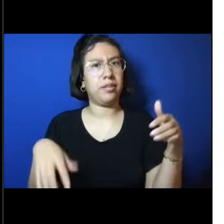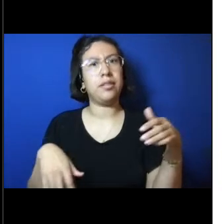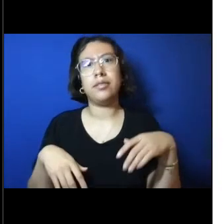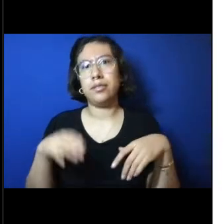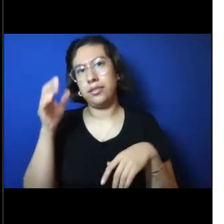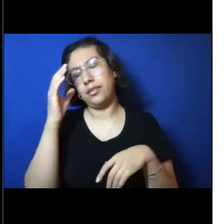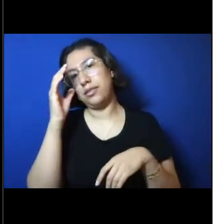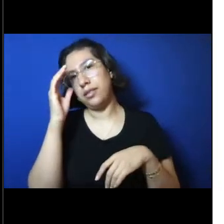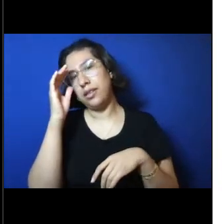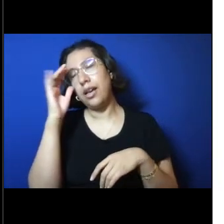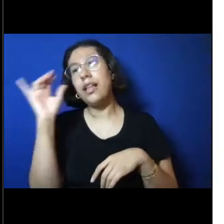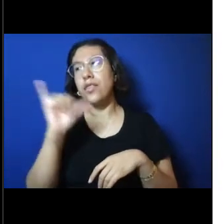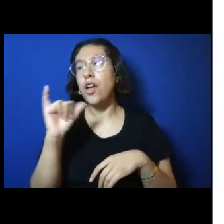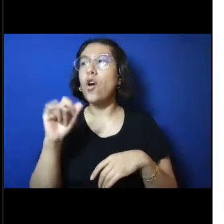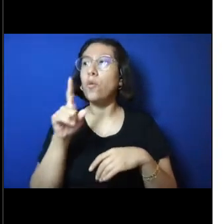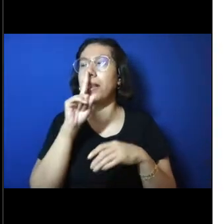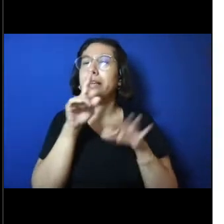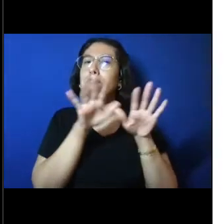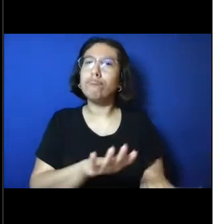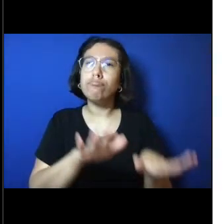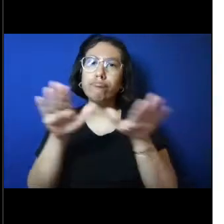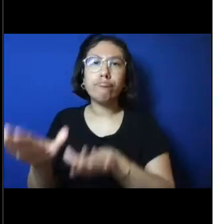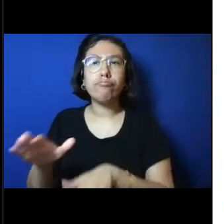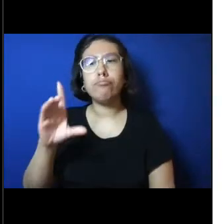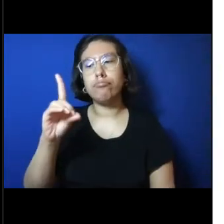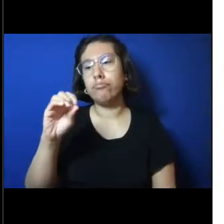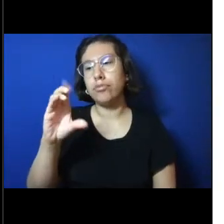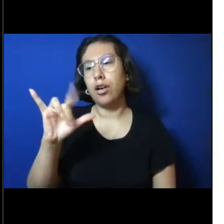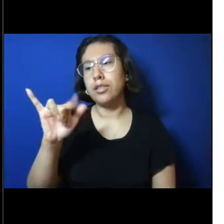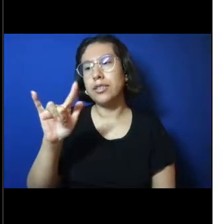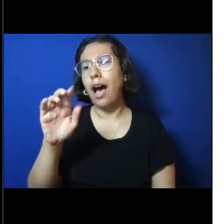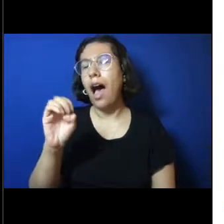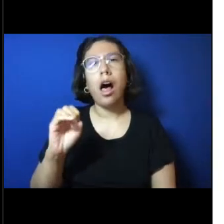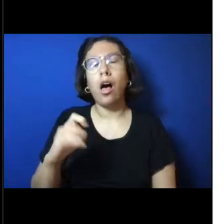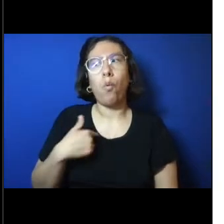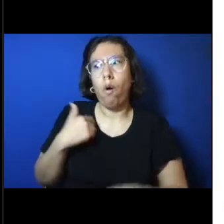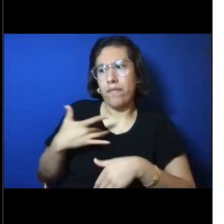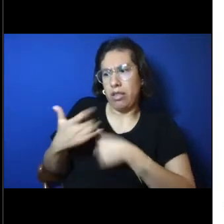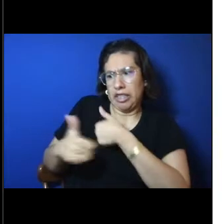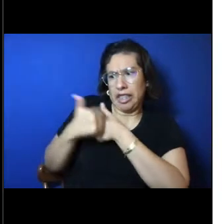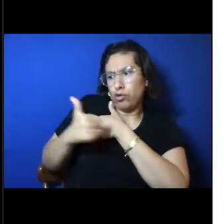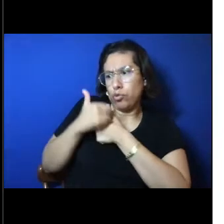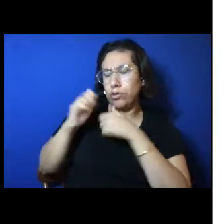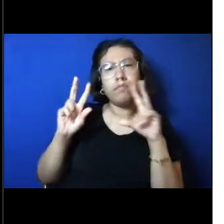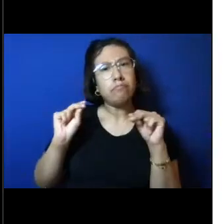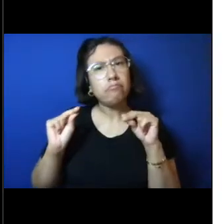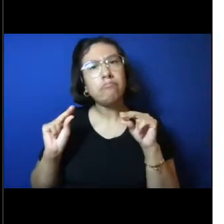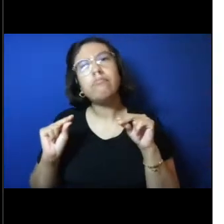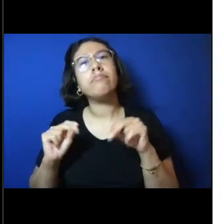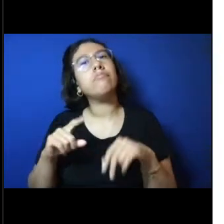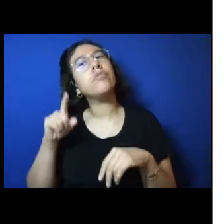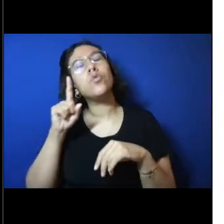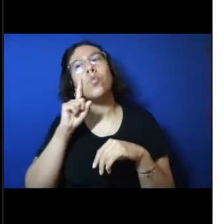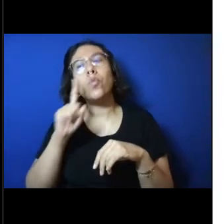And they're pretty docile, so it's not like there's any fear of getting hurt by this animal per se, but they're just so massive.